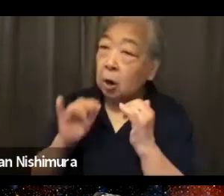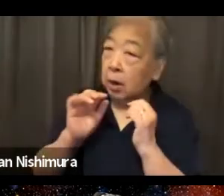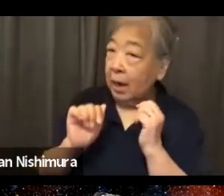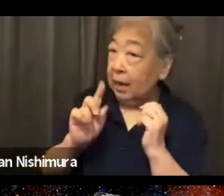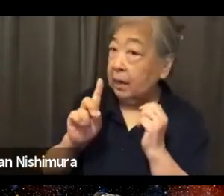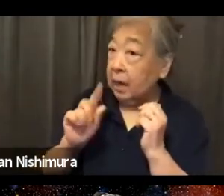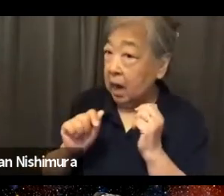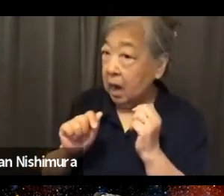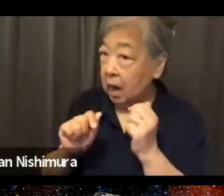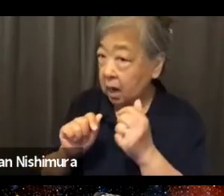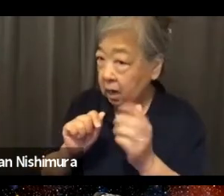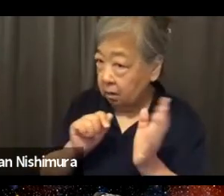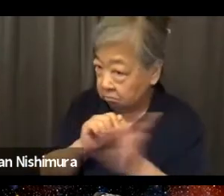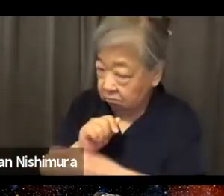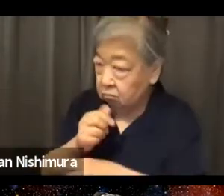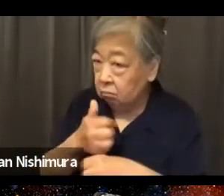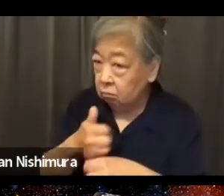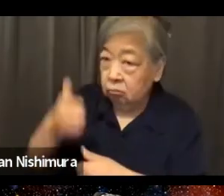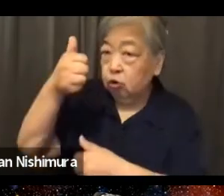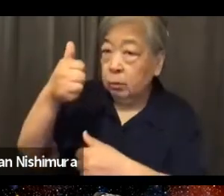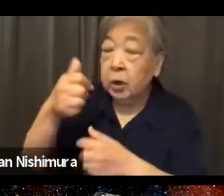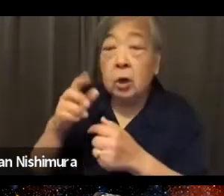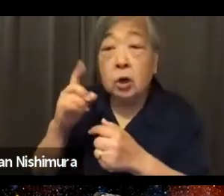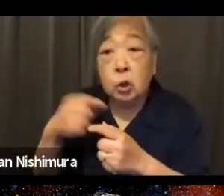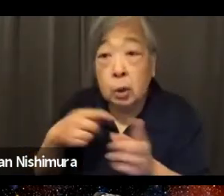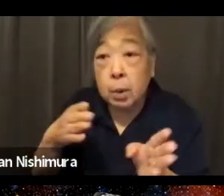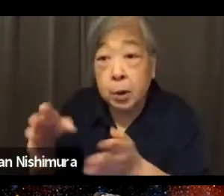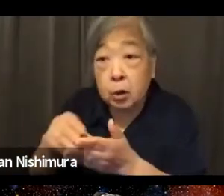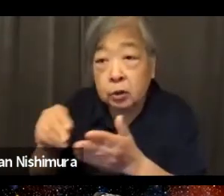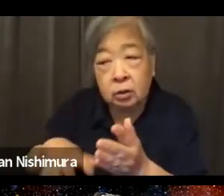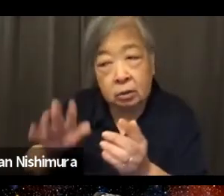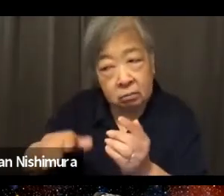However, do we prepare our students to understand that if they have a dog breed that is their